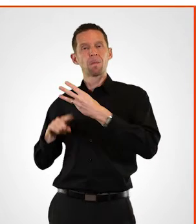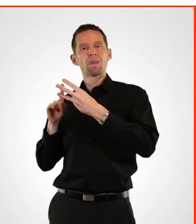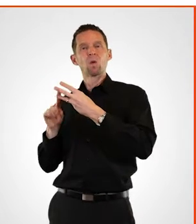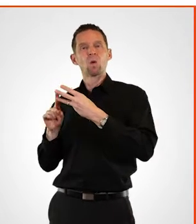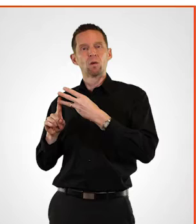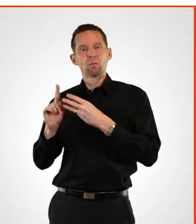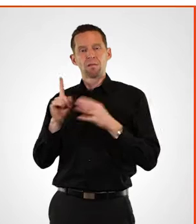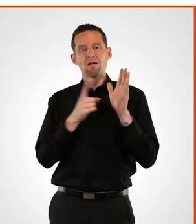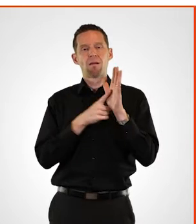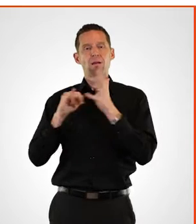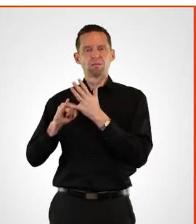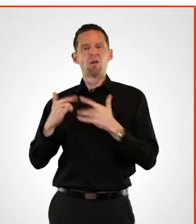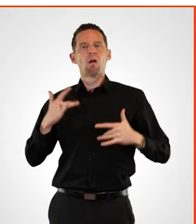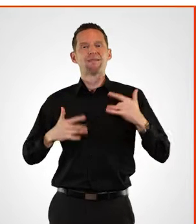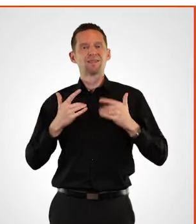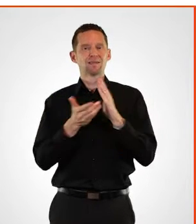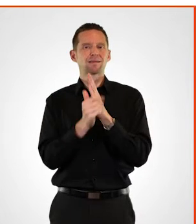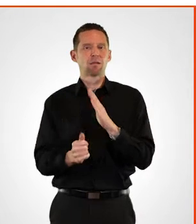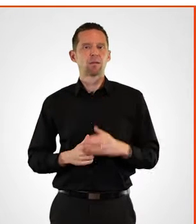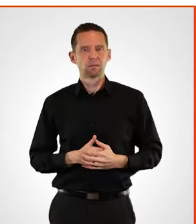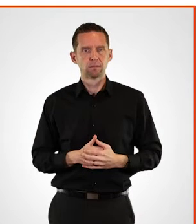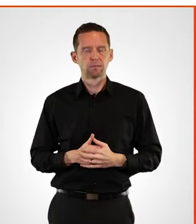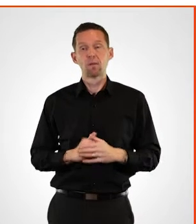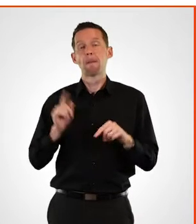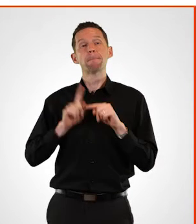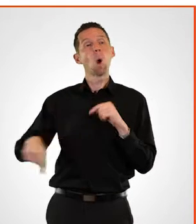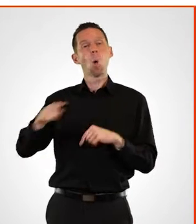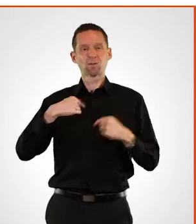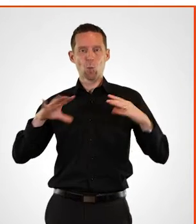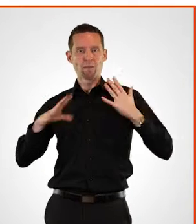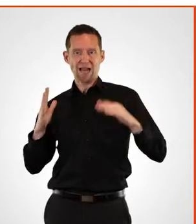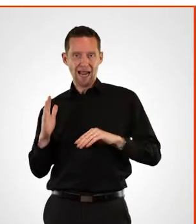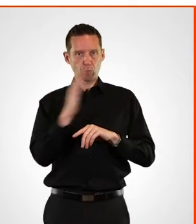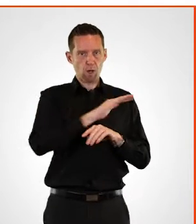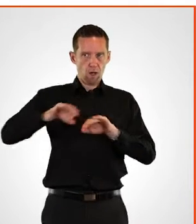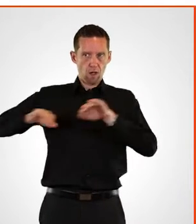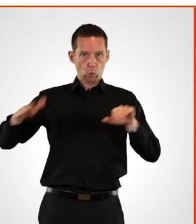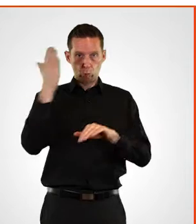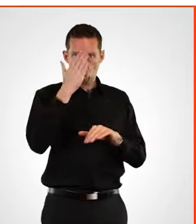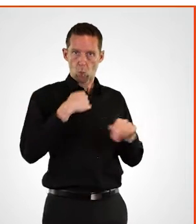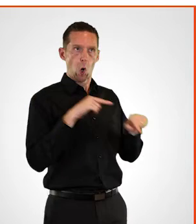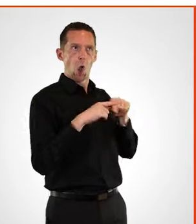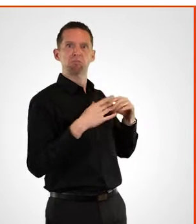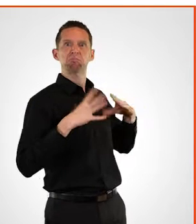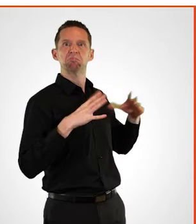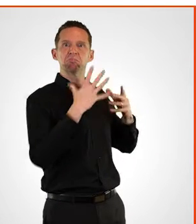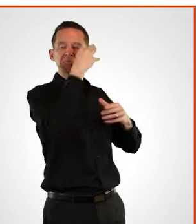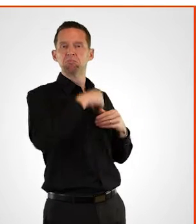And then the third component is life skills, things that most of us picked up outside of school,